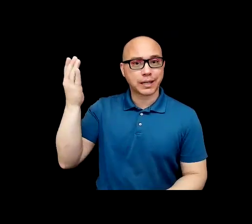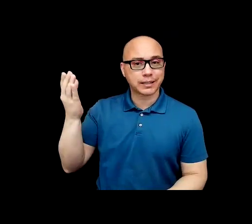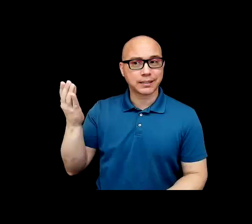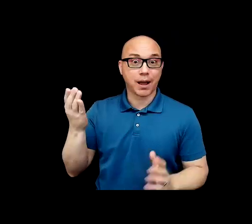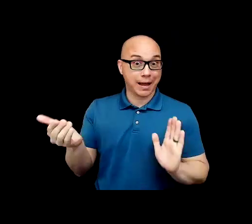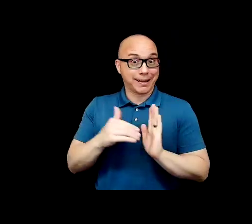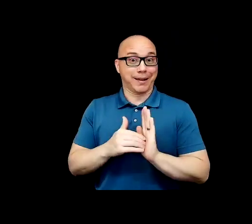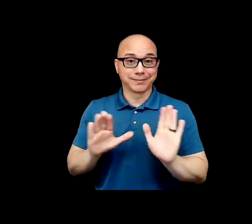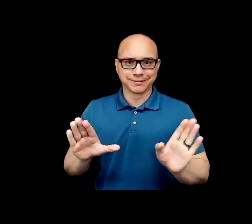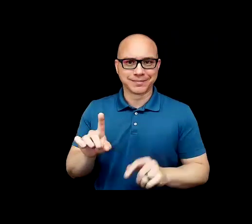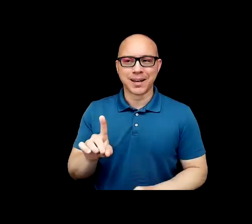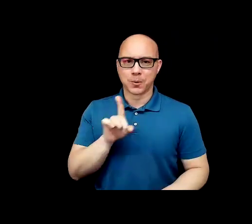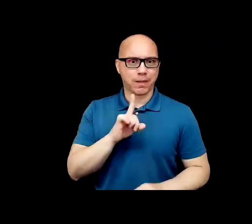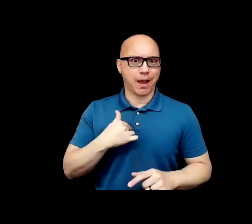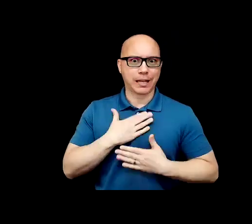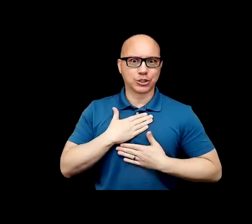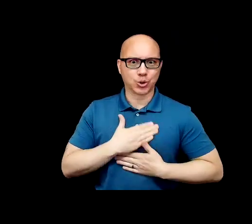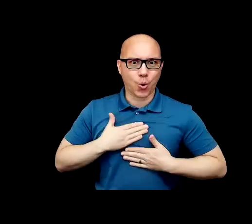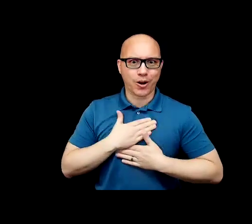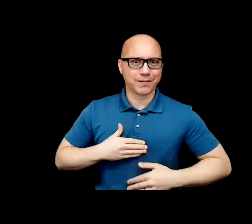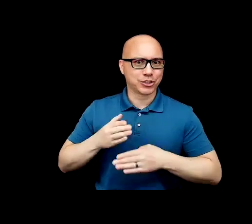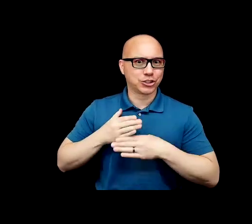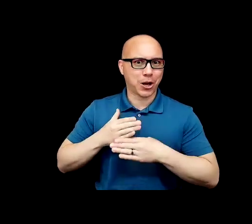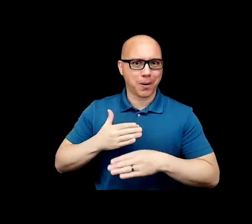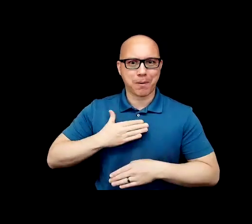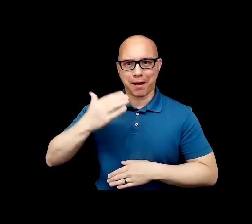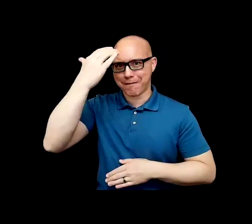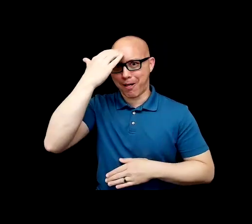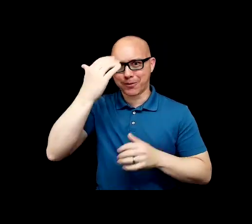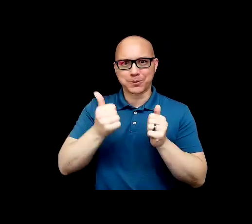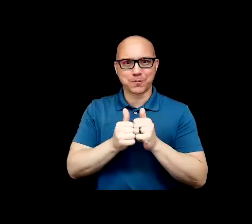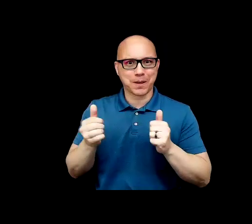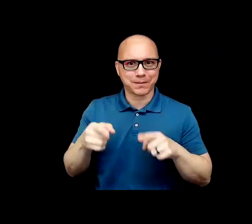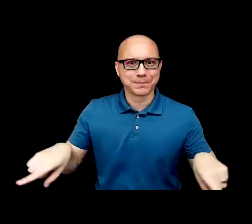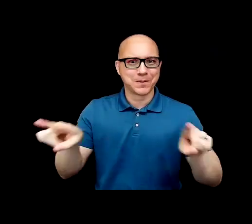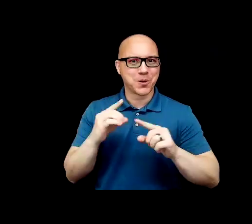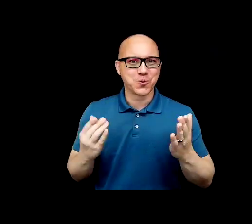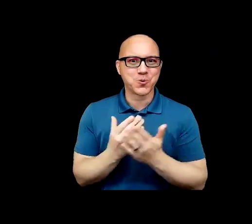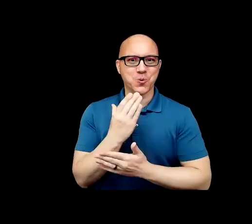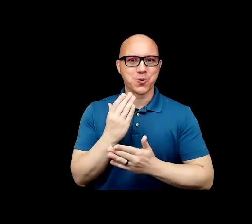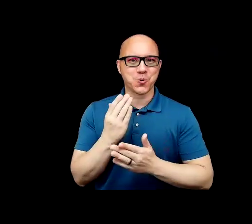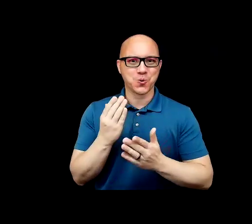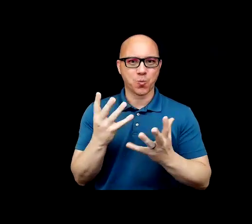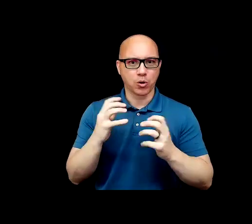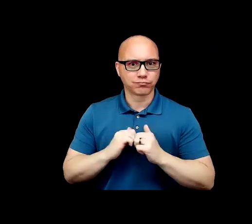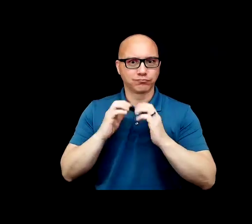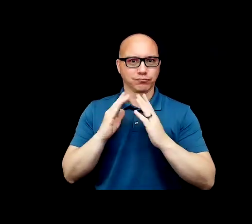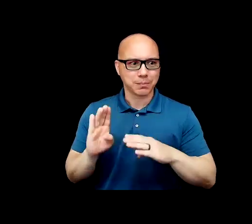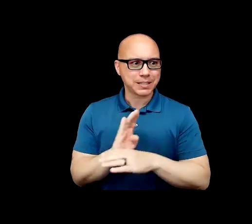being here. I enjoy sharing my knowledge with new entrepreneurs, and even experienced ones.